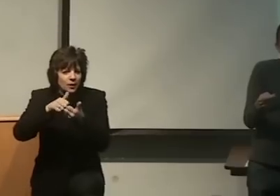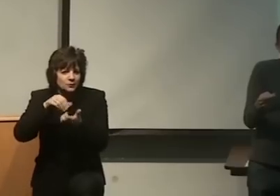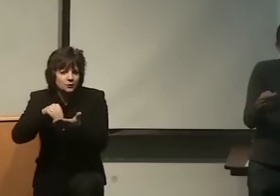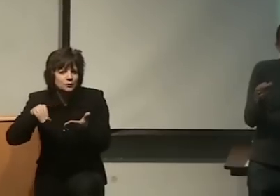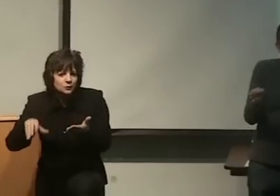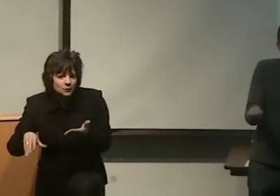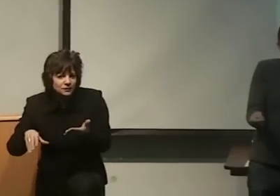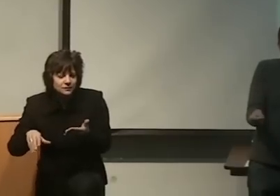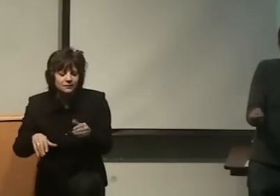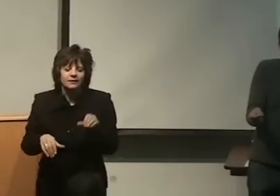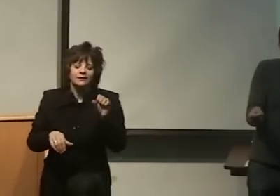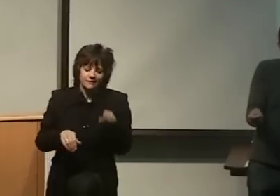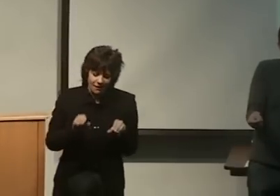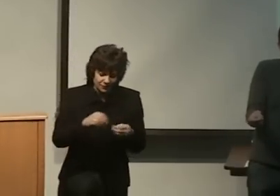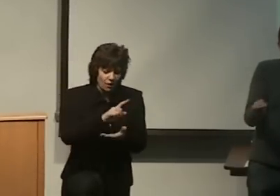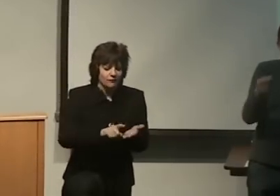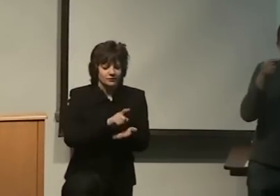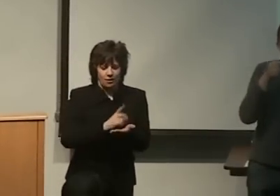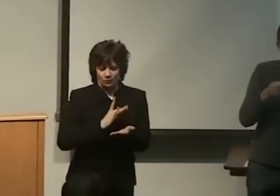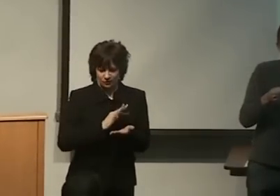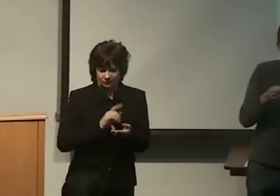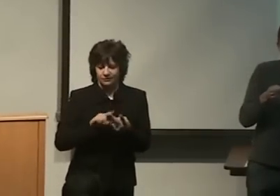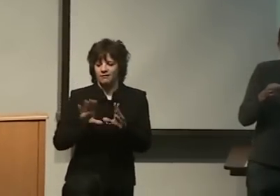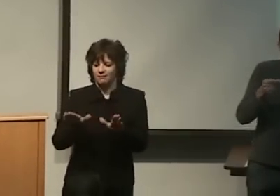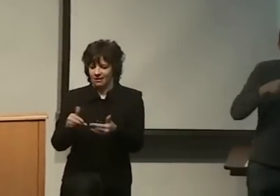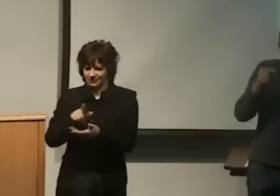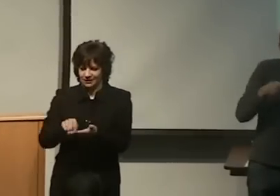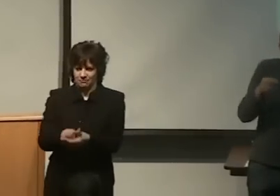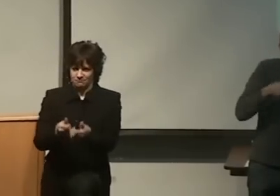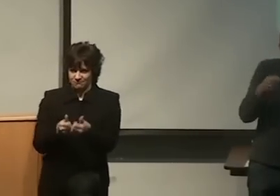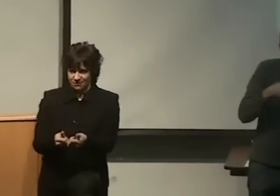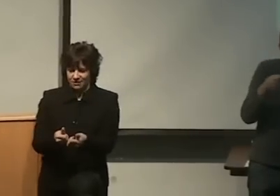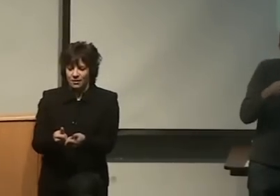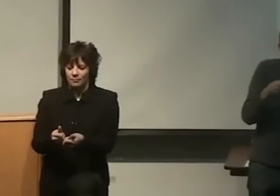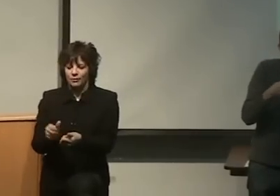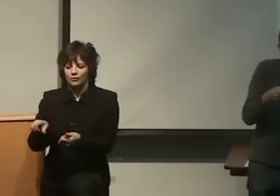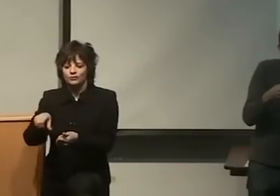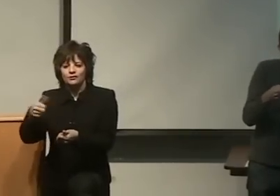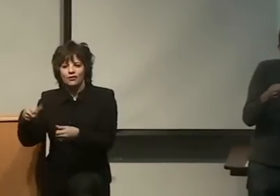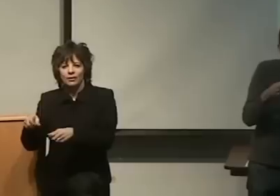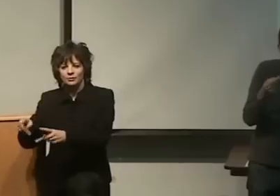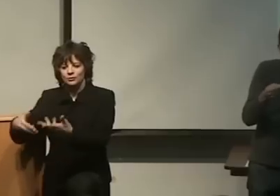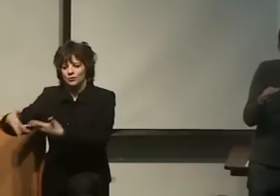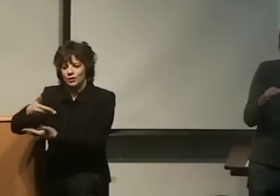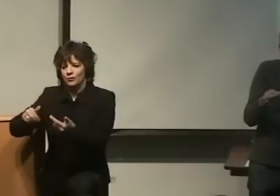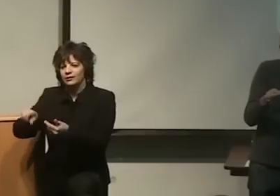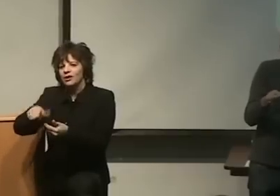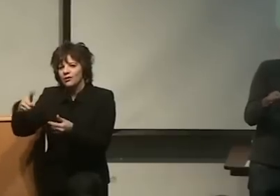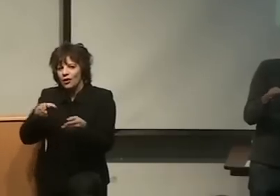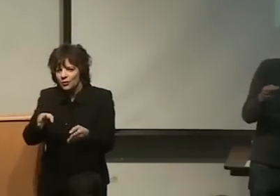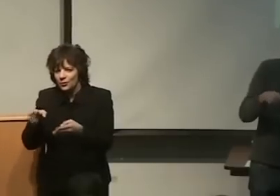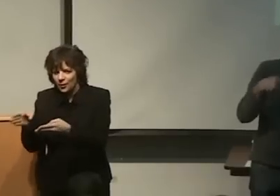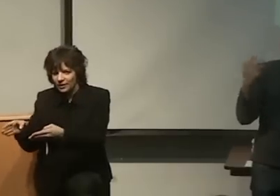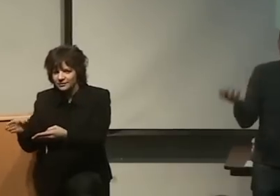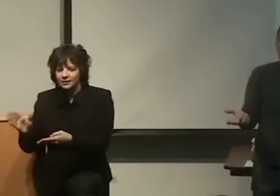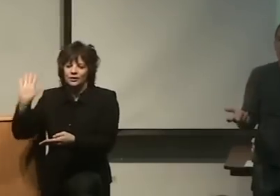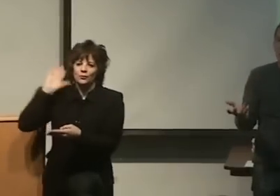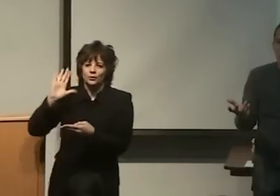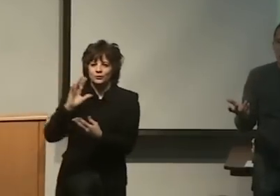Yes, office hours are fine, class is fine, but you now have a change to interact with your students in other kinds of ways. So we used to eat dinner in